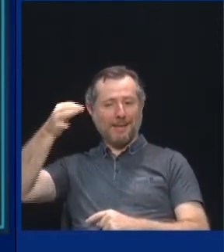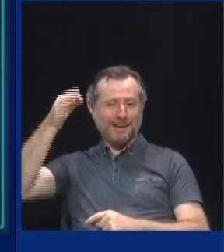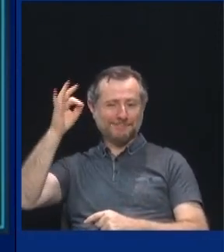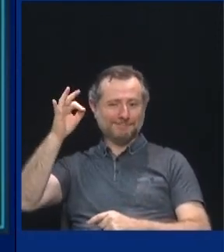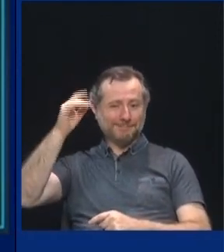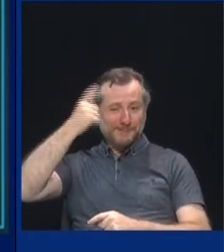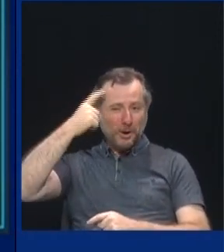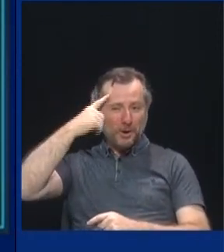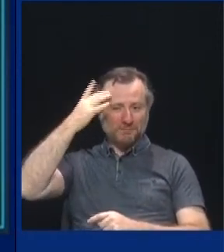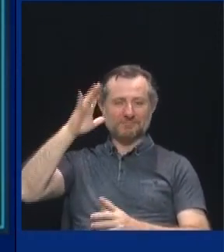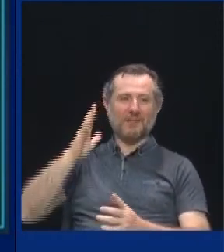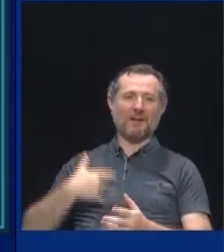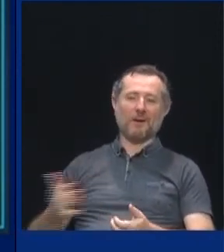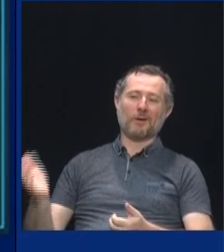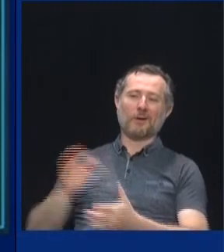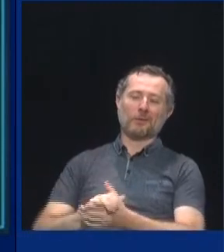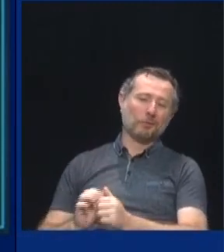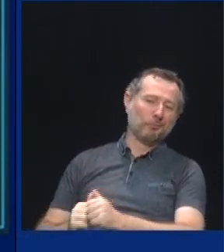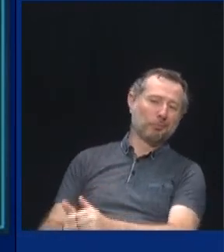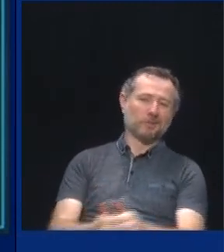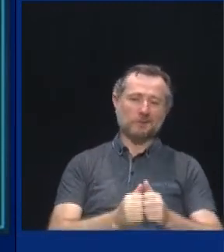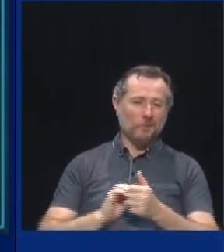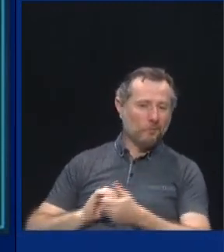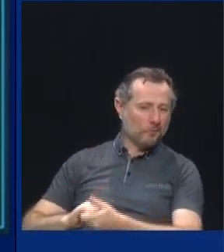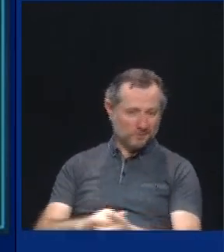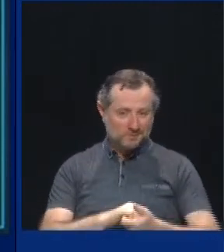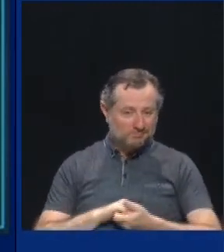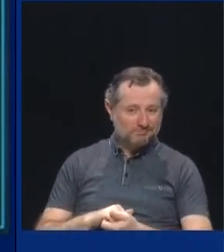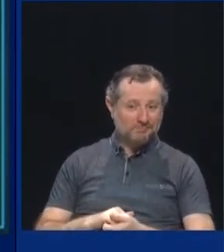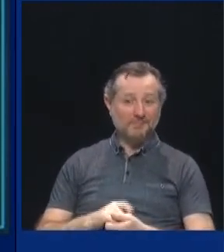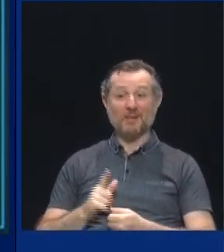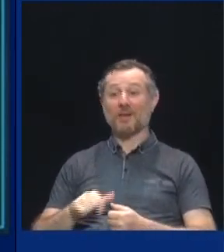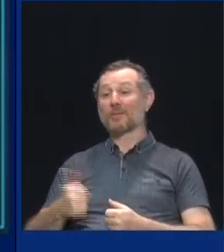MAKES US SMART.